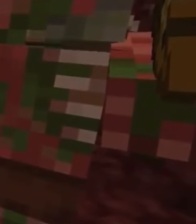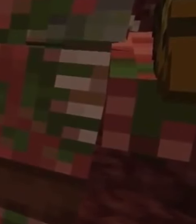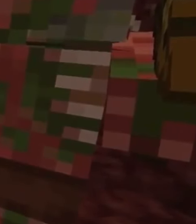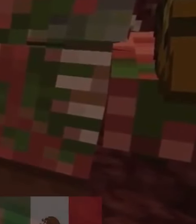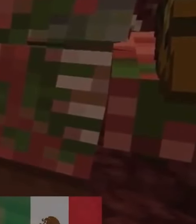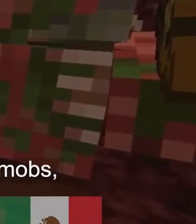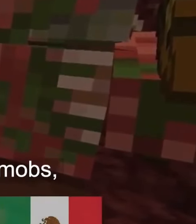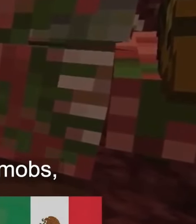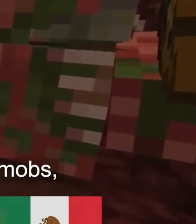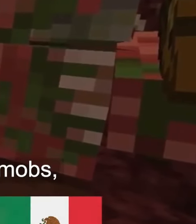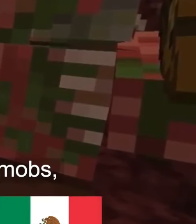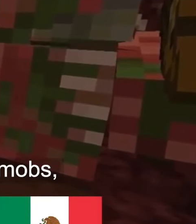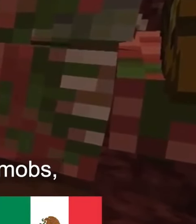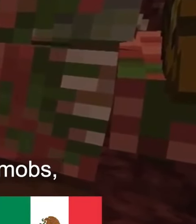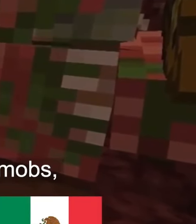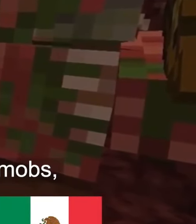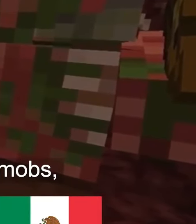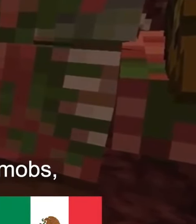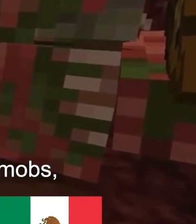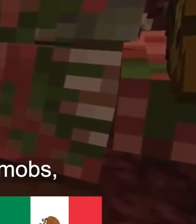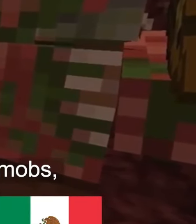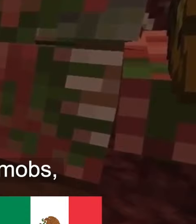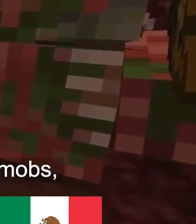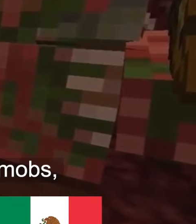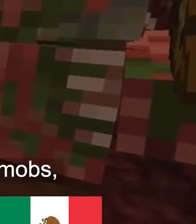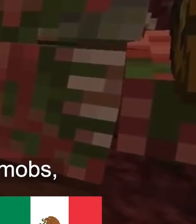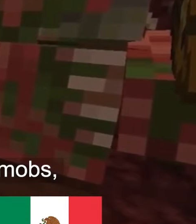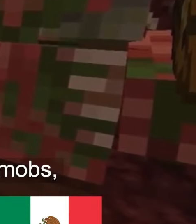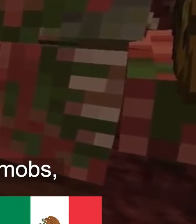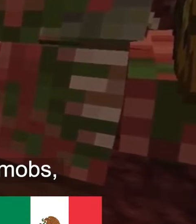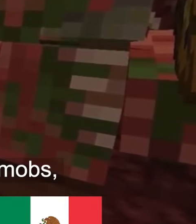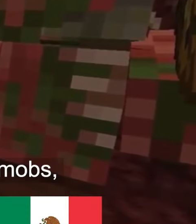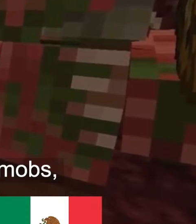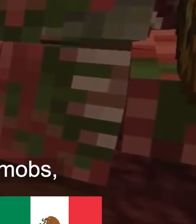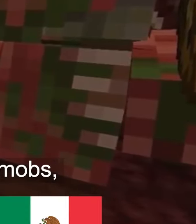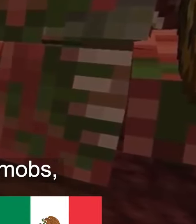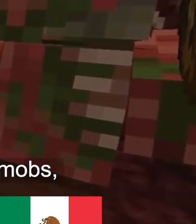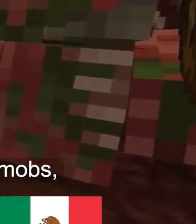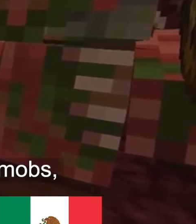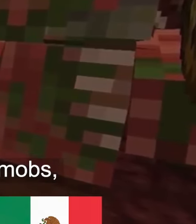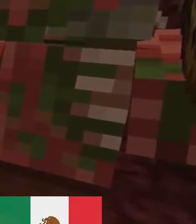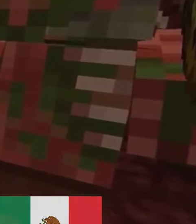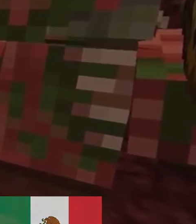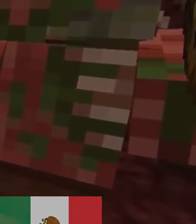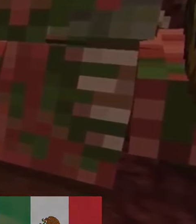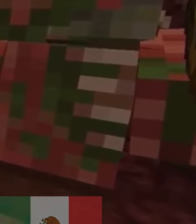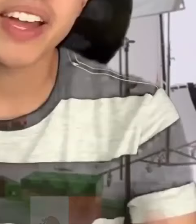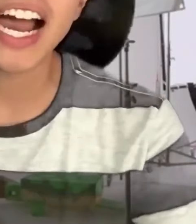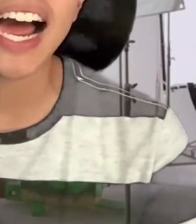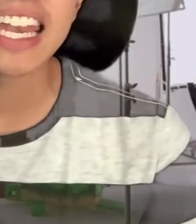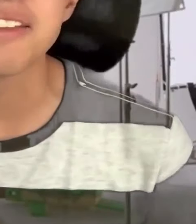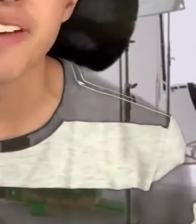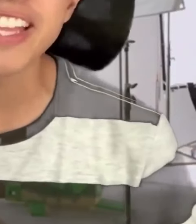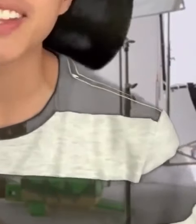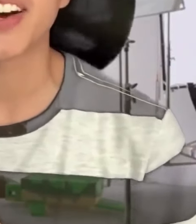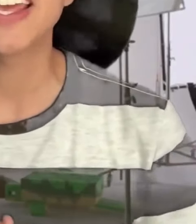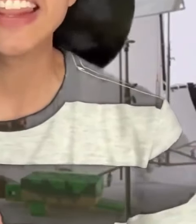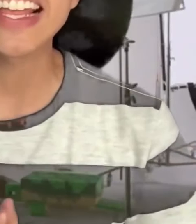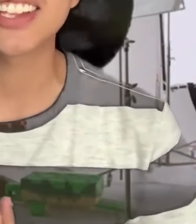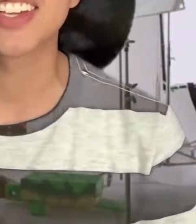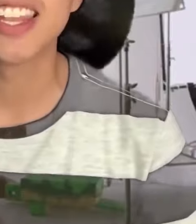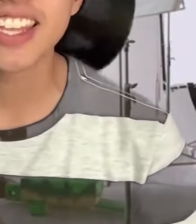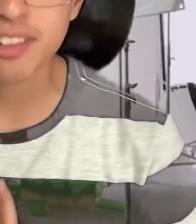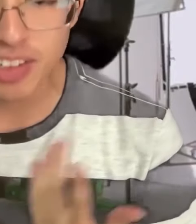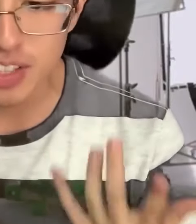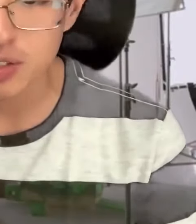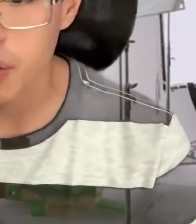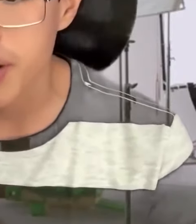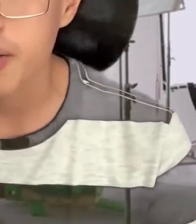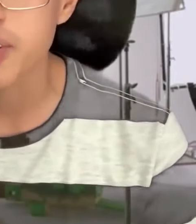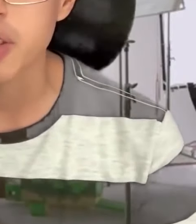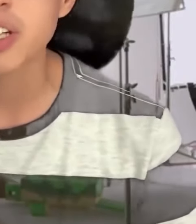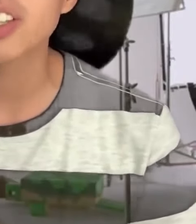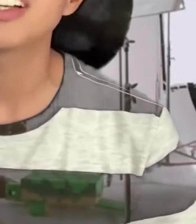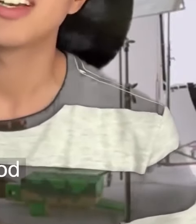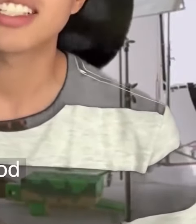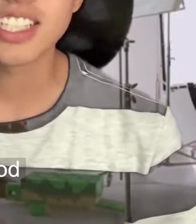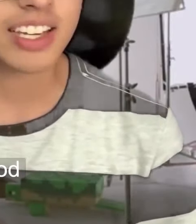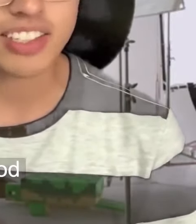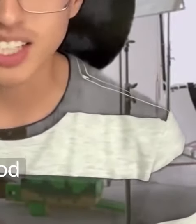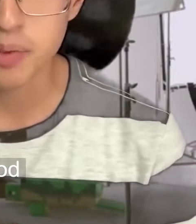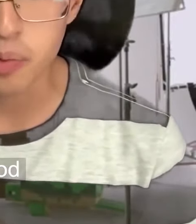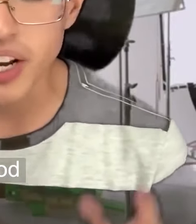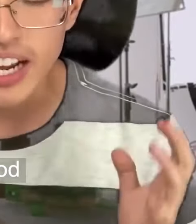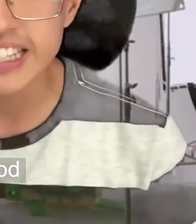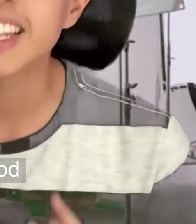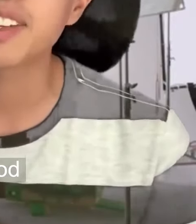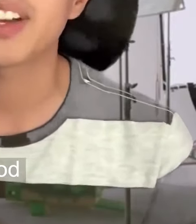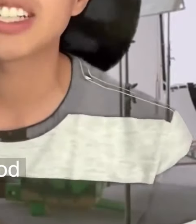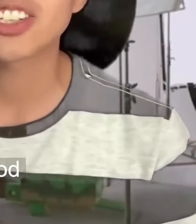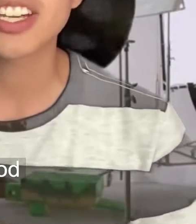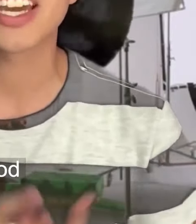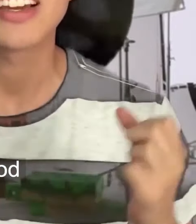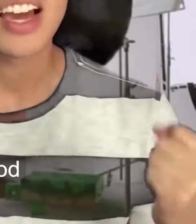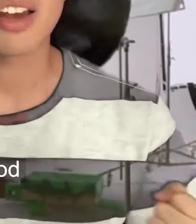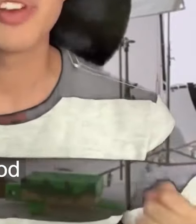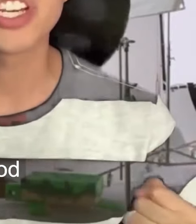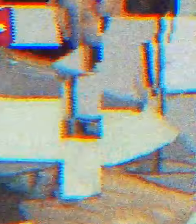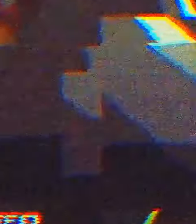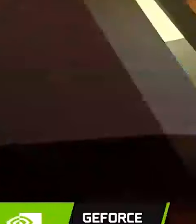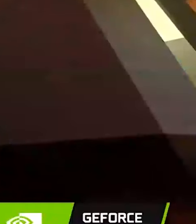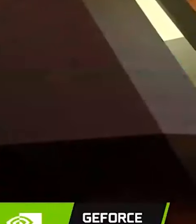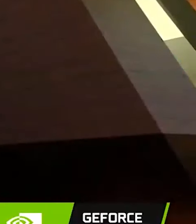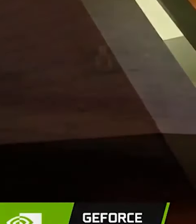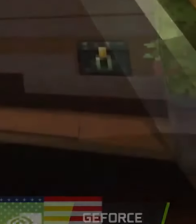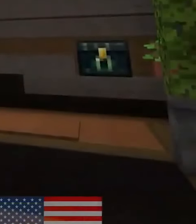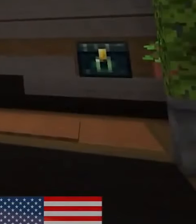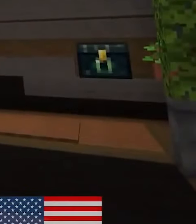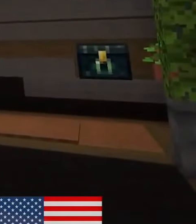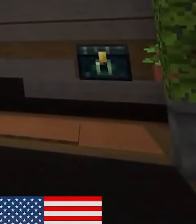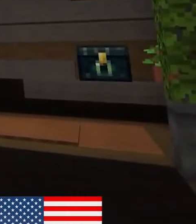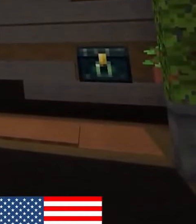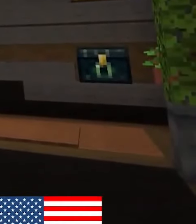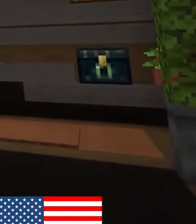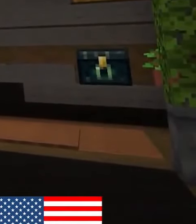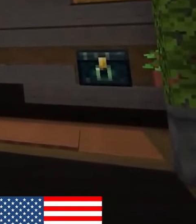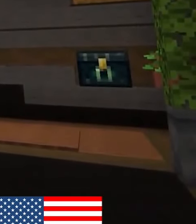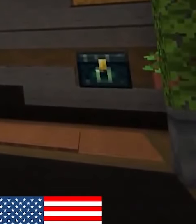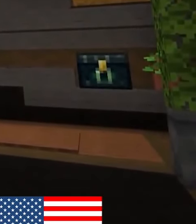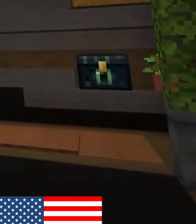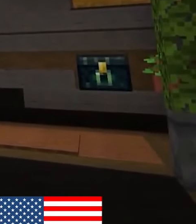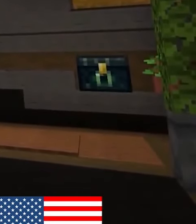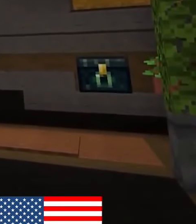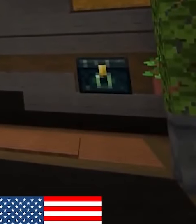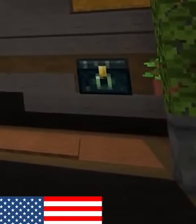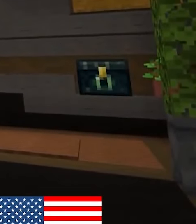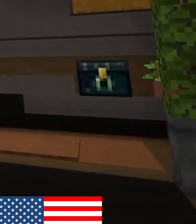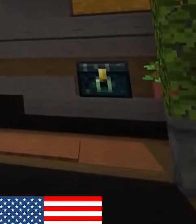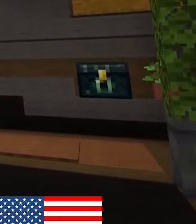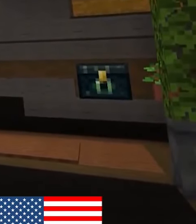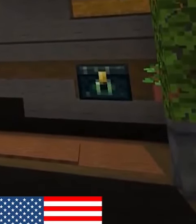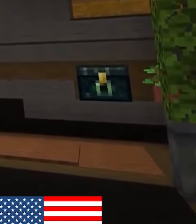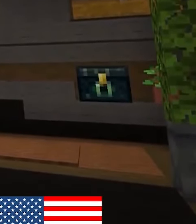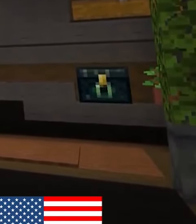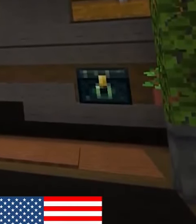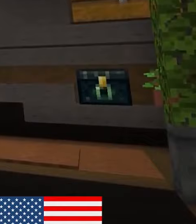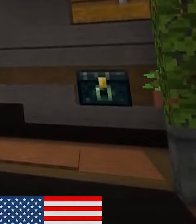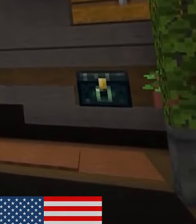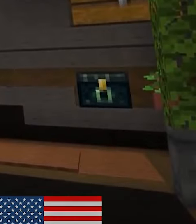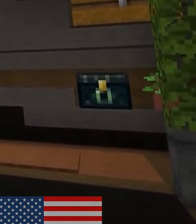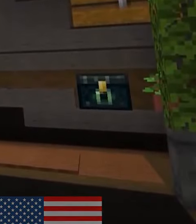AND FOR FEATHERS AS WELL.